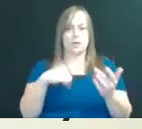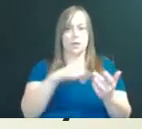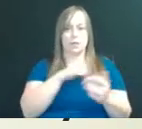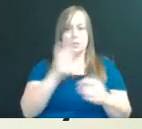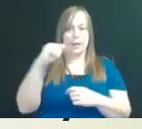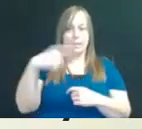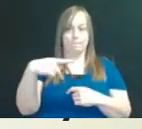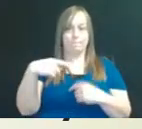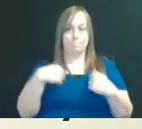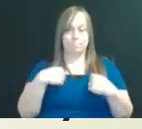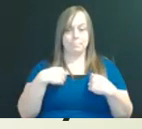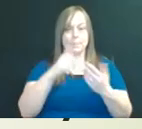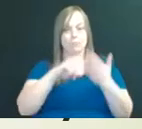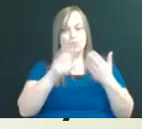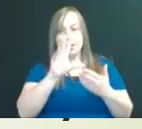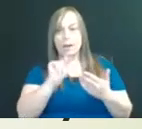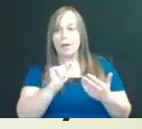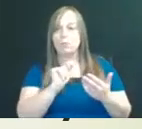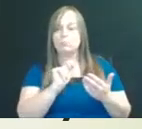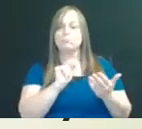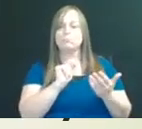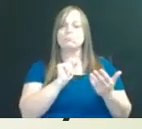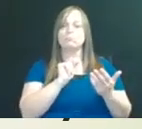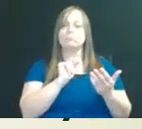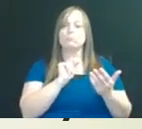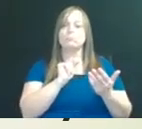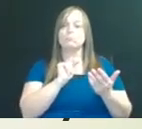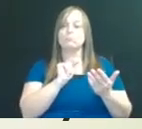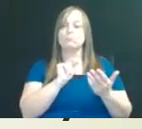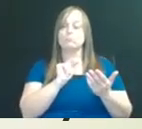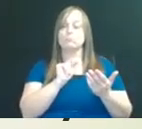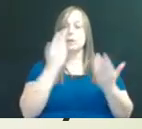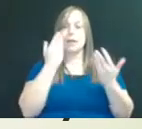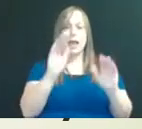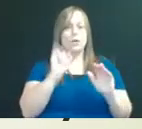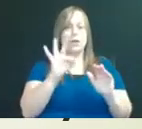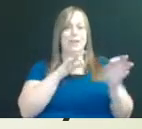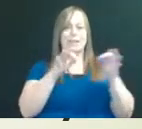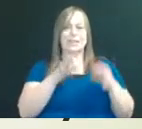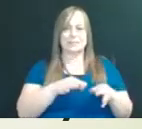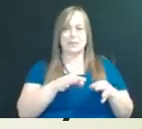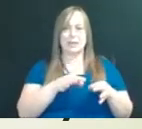and then we can check it out. And I don't know if I could explain it well